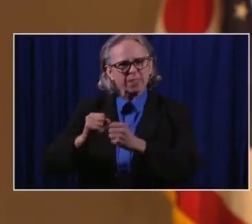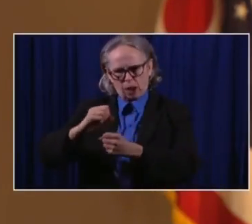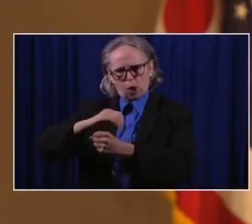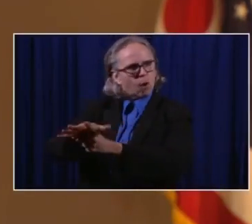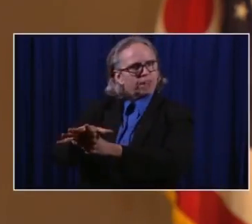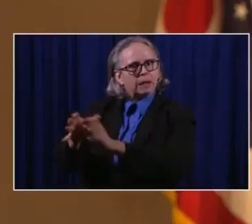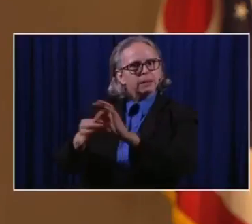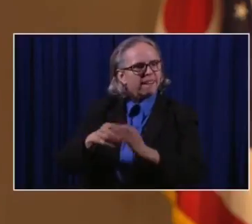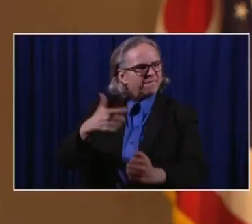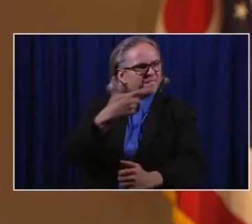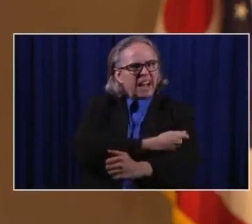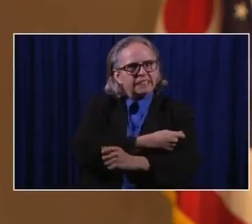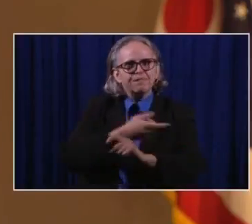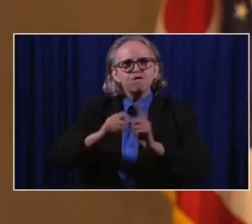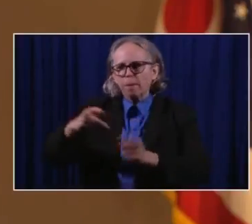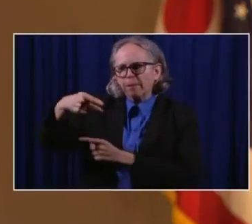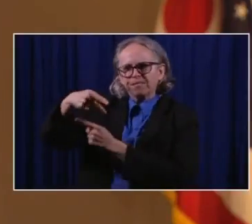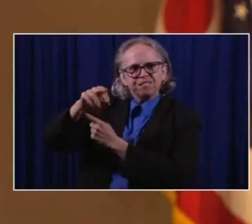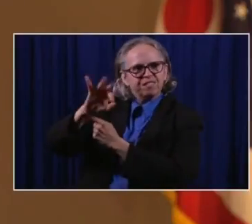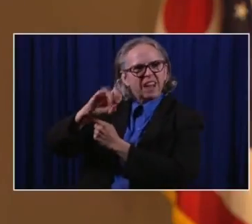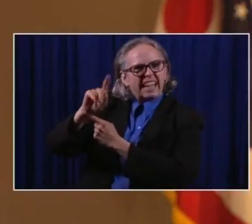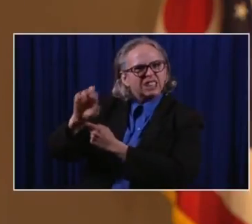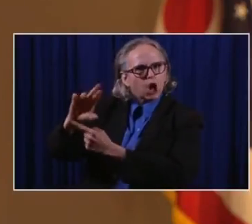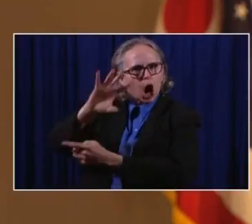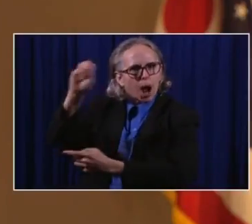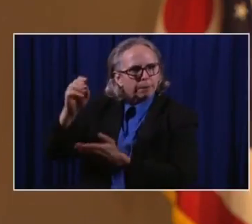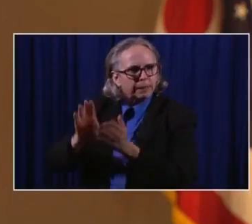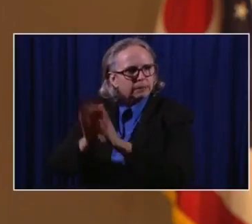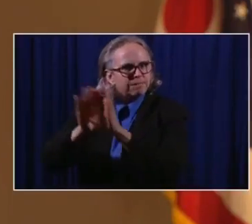DEWINE ALSO PUT NEW RESTRICTIONS ON OPEN SOCIAL GATHERINGS.